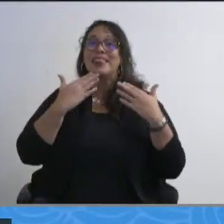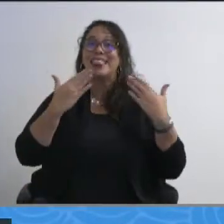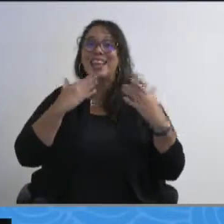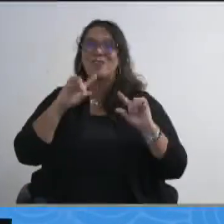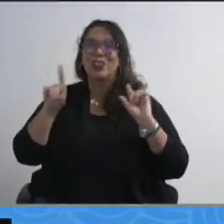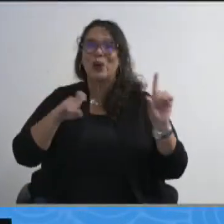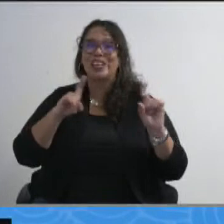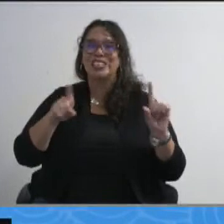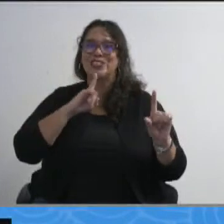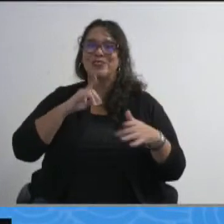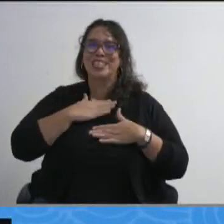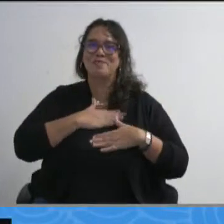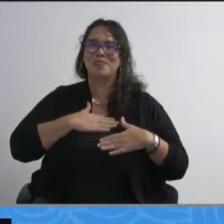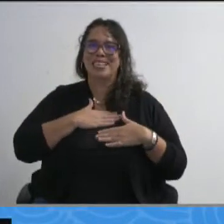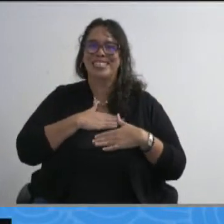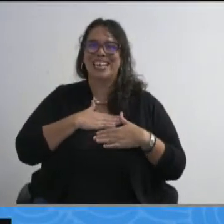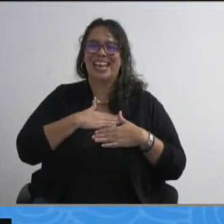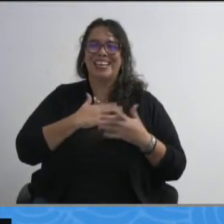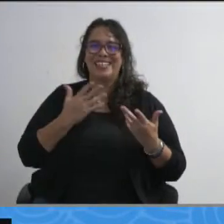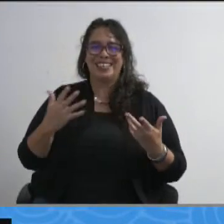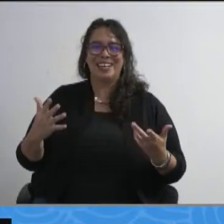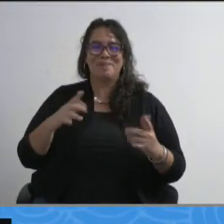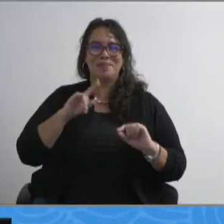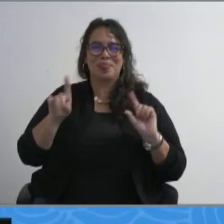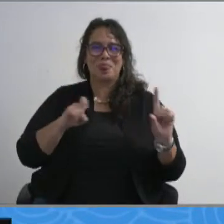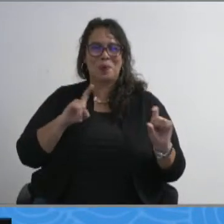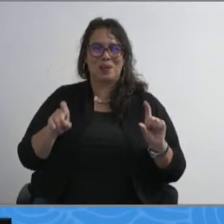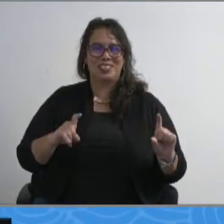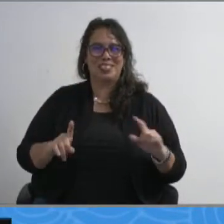I'm really appreciative the questions that are coming up.